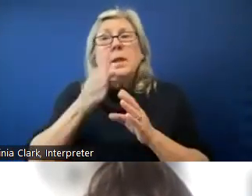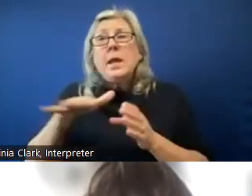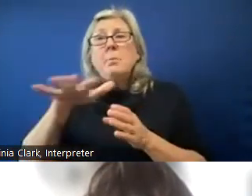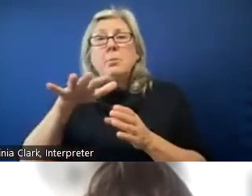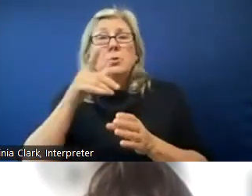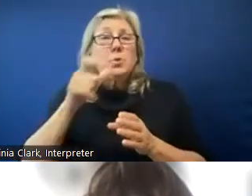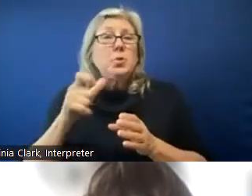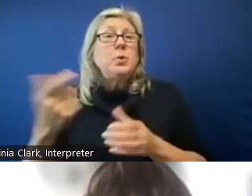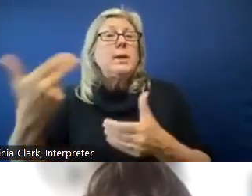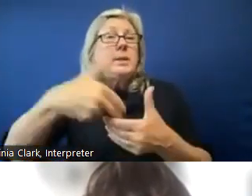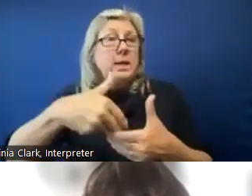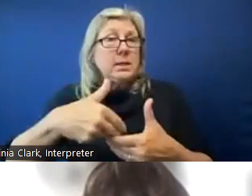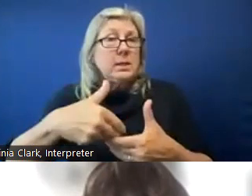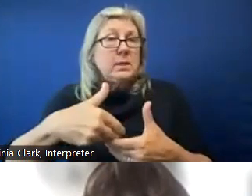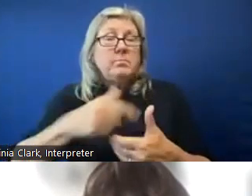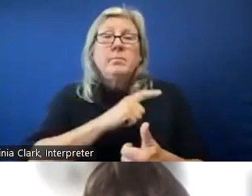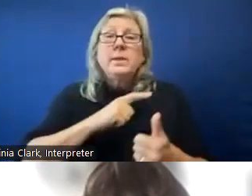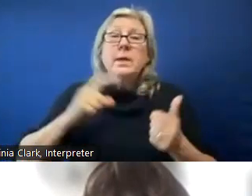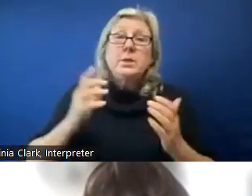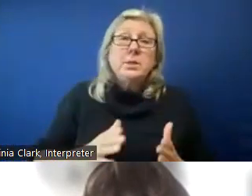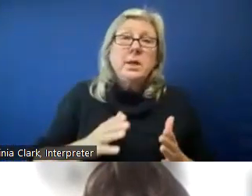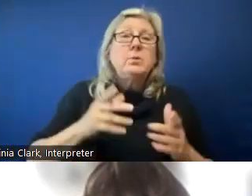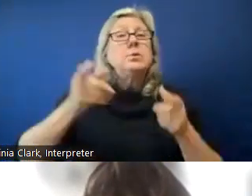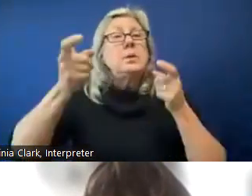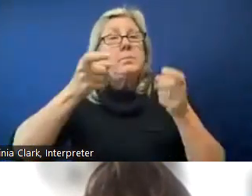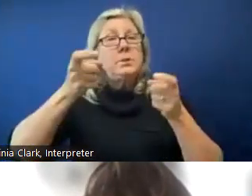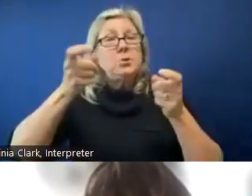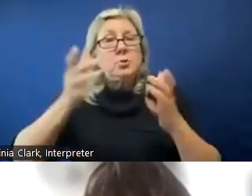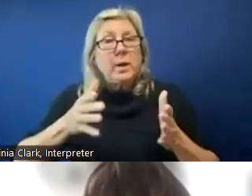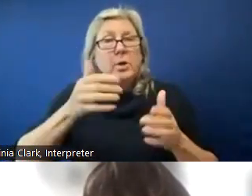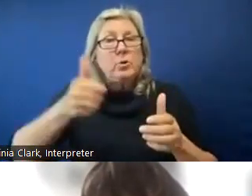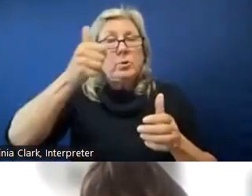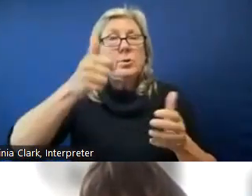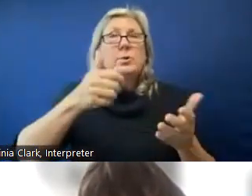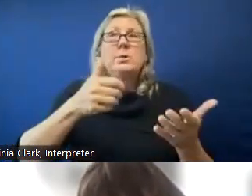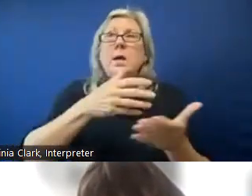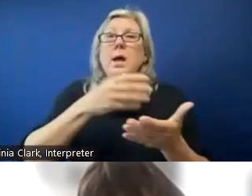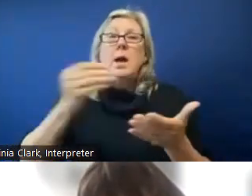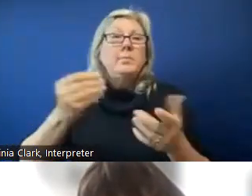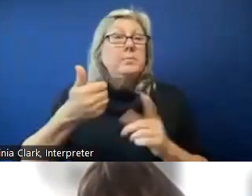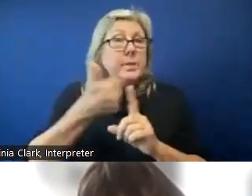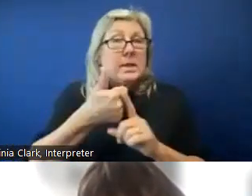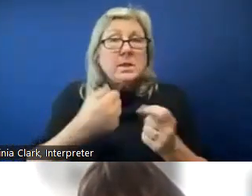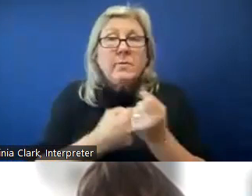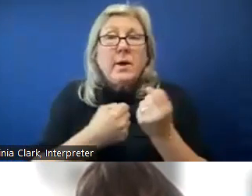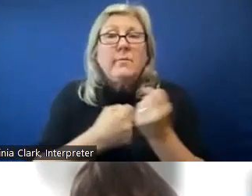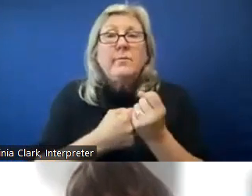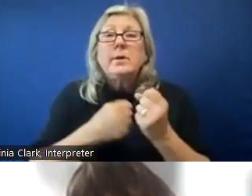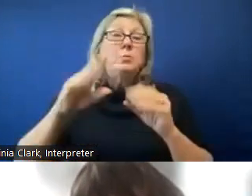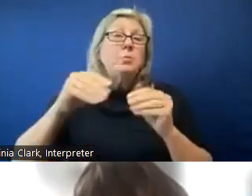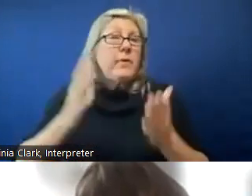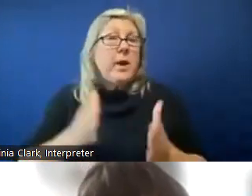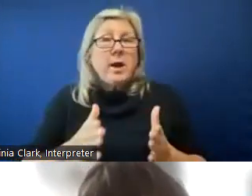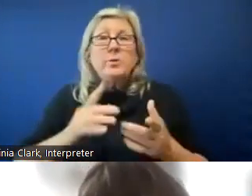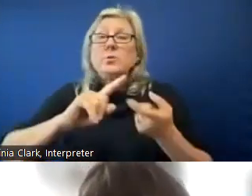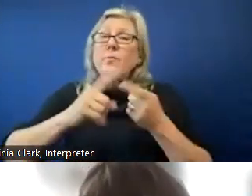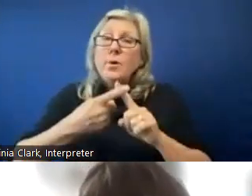legislators, and administrators, and self advocates and providers and friends and allies.